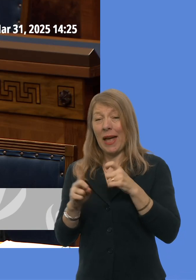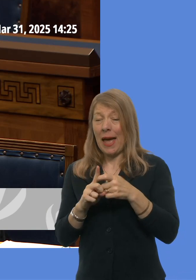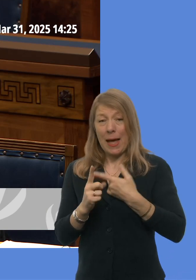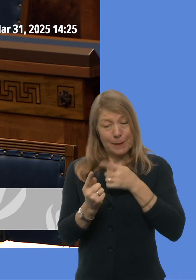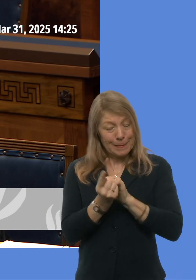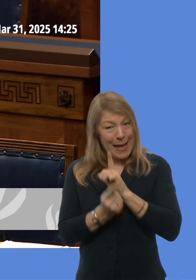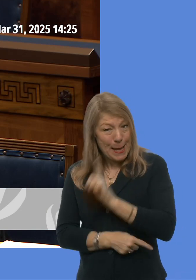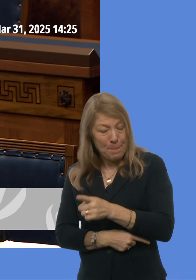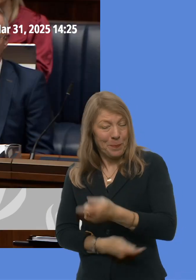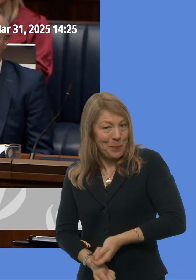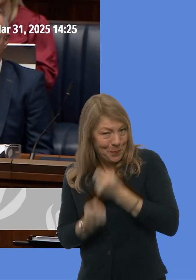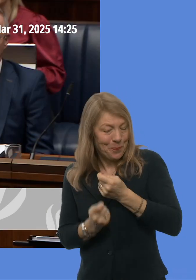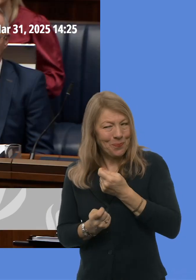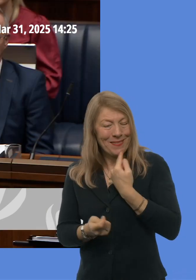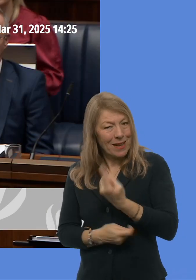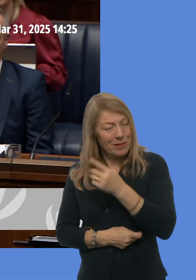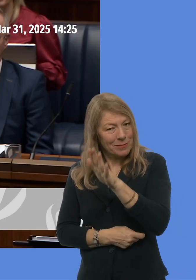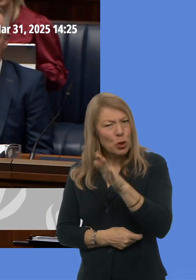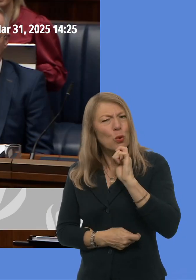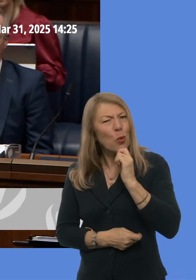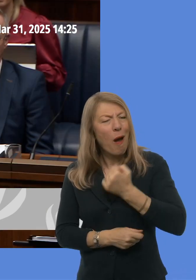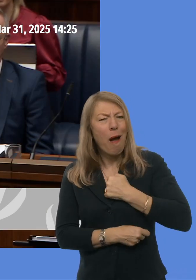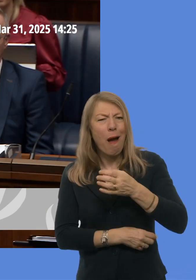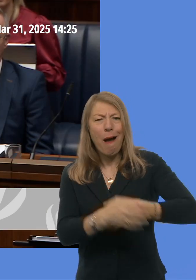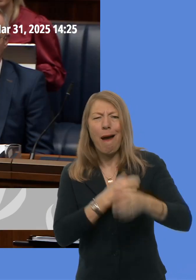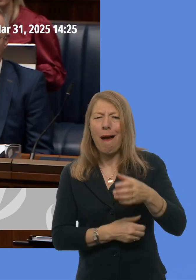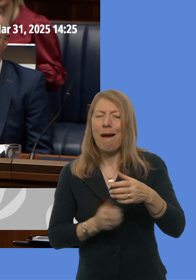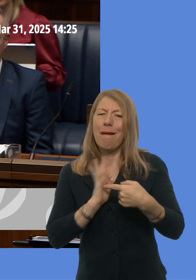I raised it directly with the President in the conversation that I had with him.